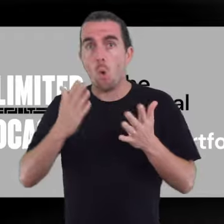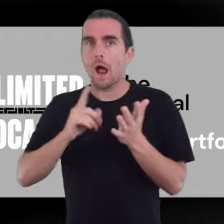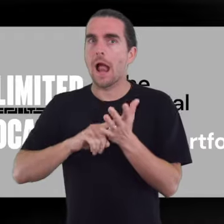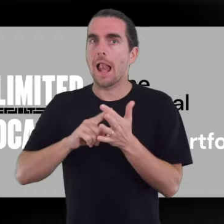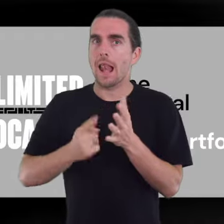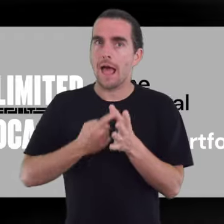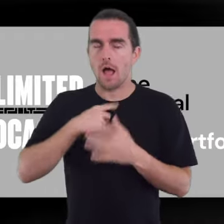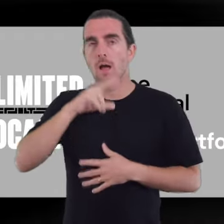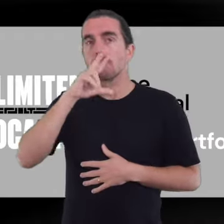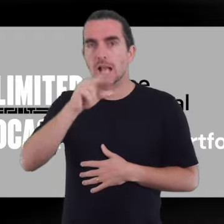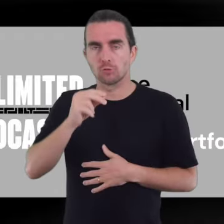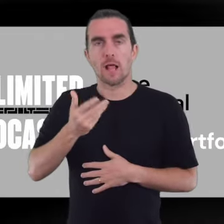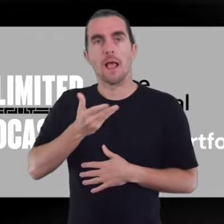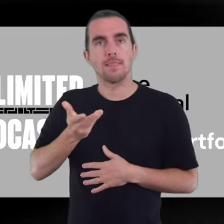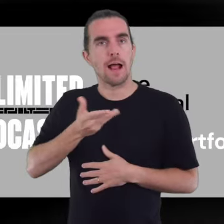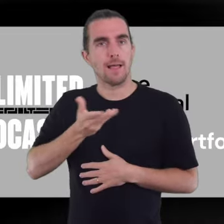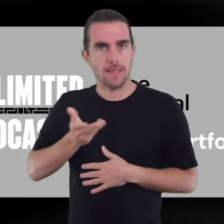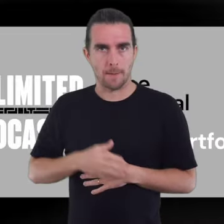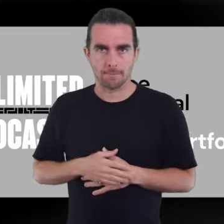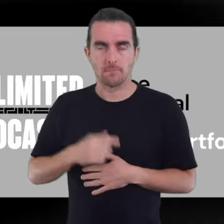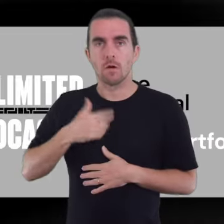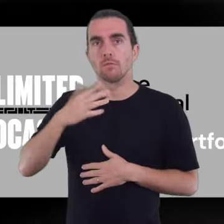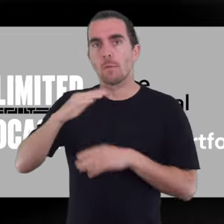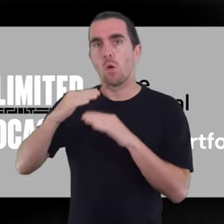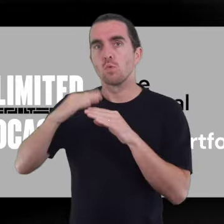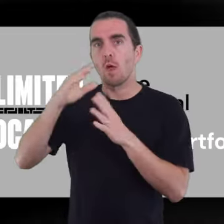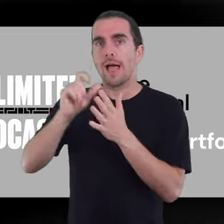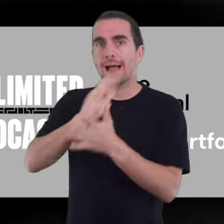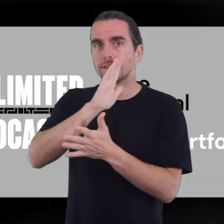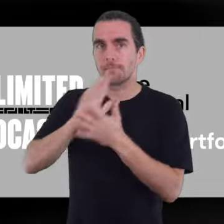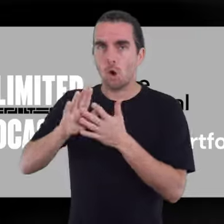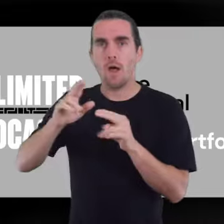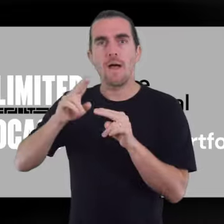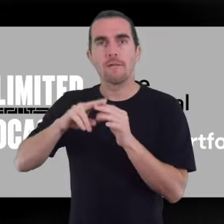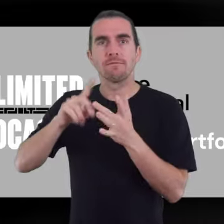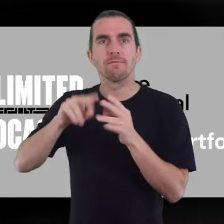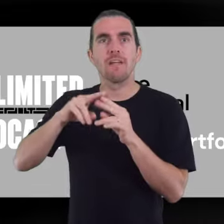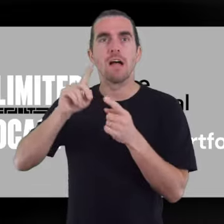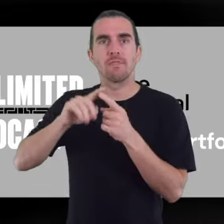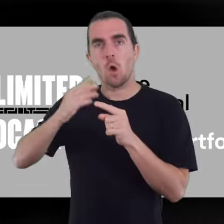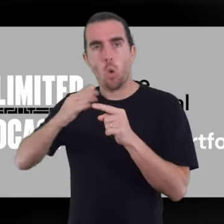My pronouns are they/them, and I am based just north of Edinburgh, on the Fife Coast.